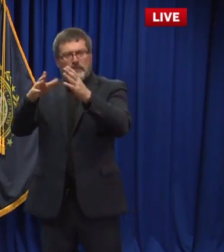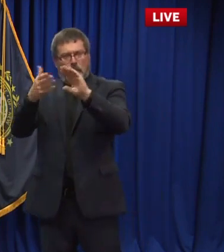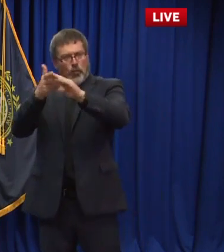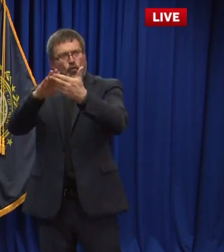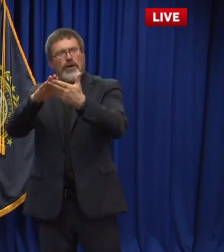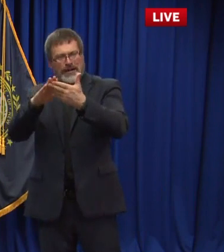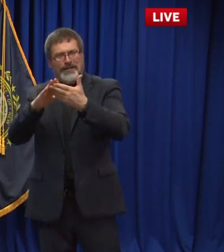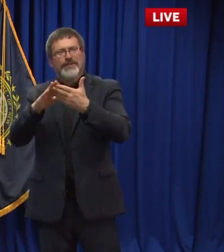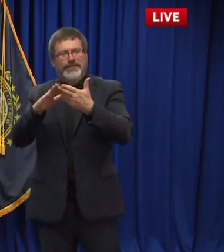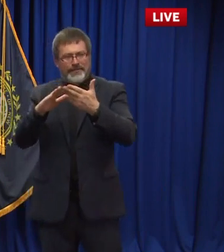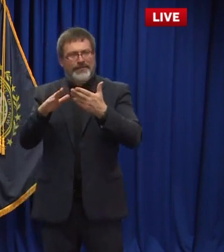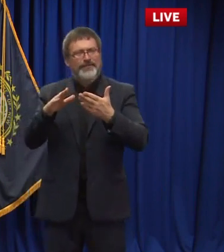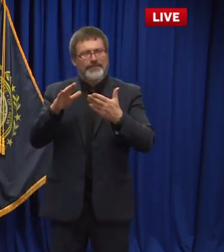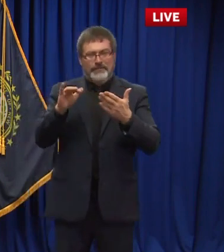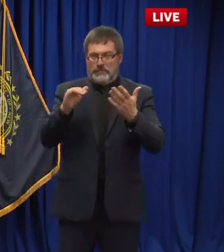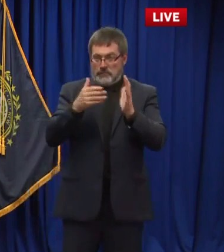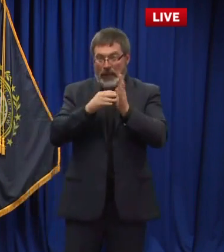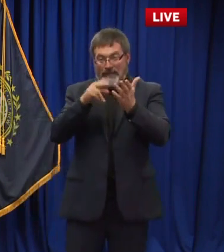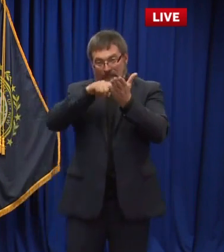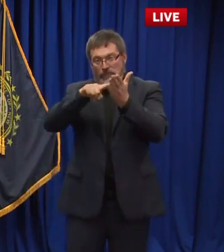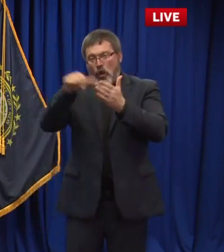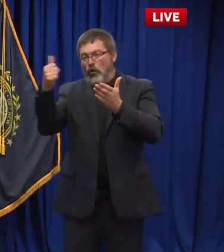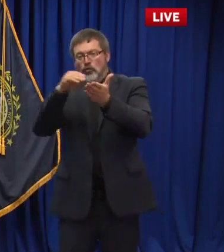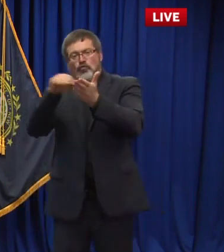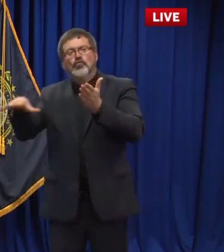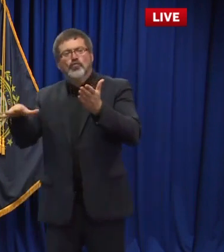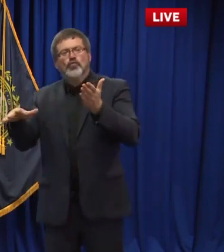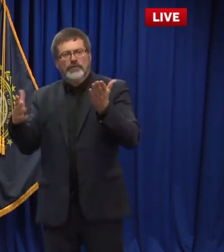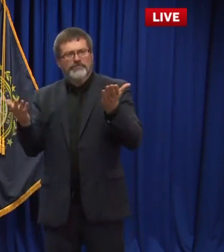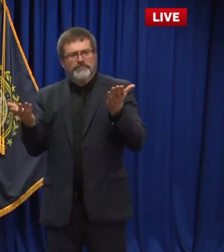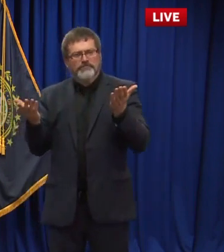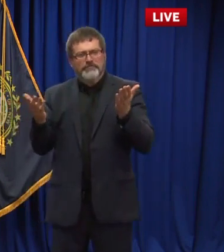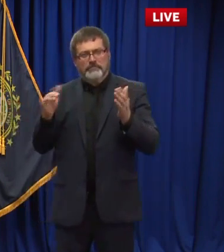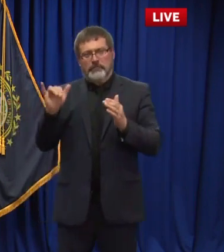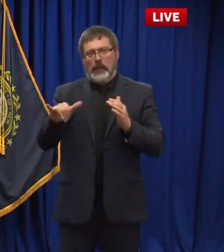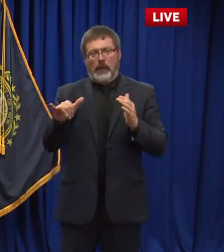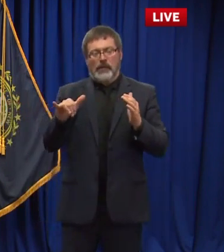HOW WILL THIS RECOMMENDATION WORK?